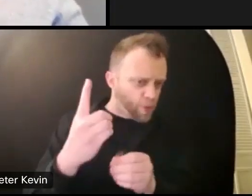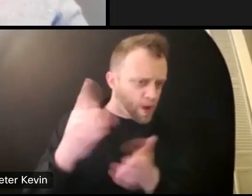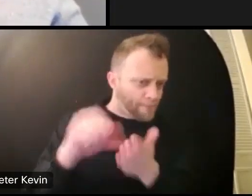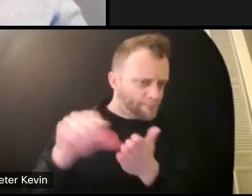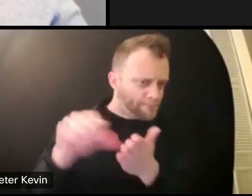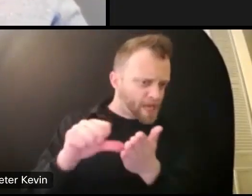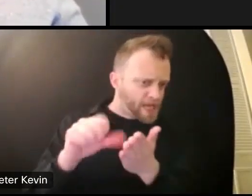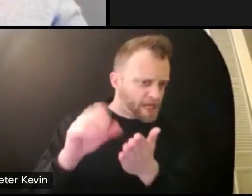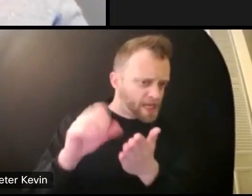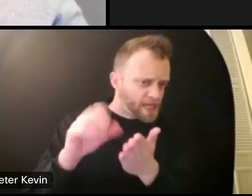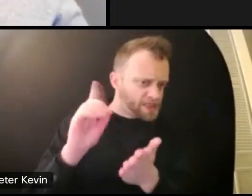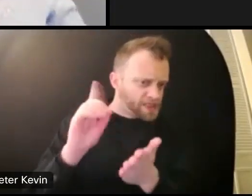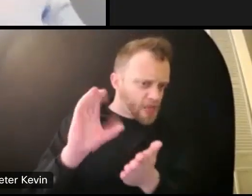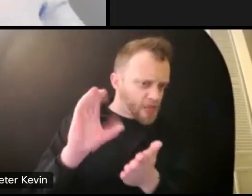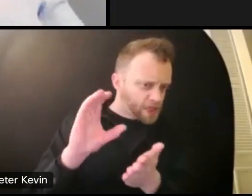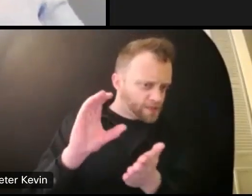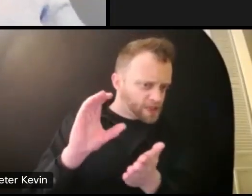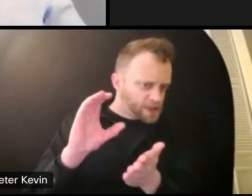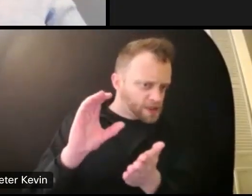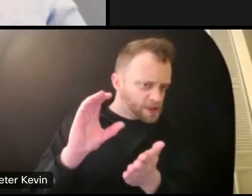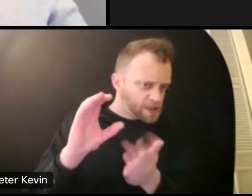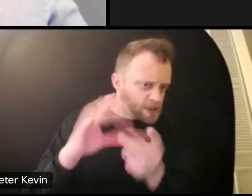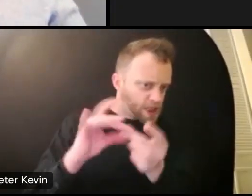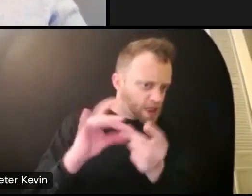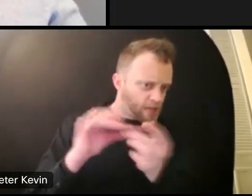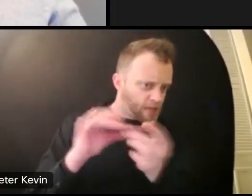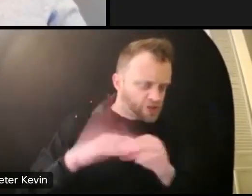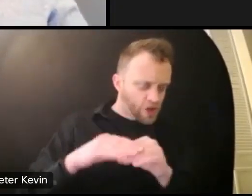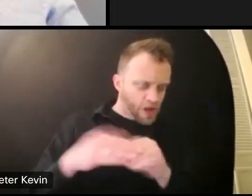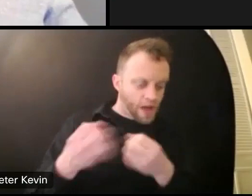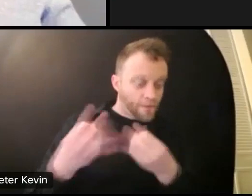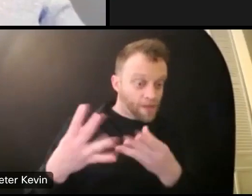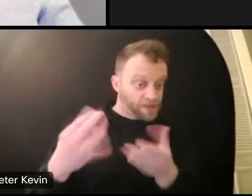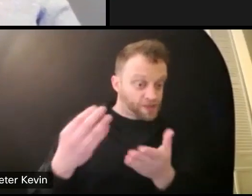money you may have received, the amount of money you may have spent, and the amount of money you